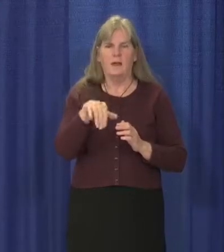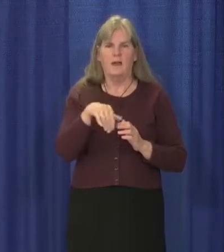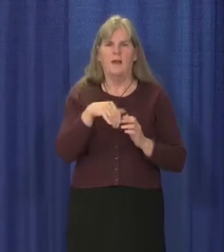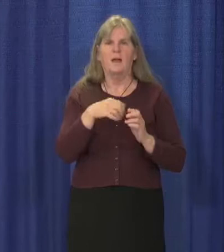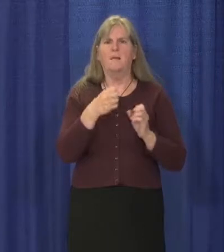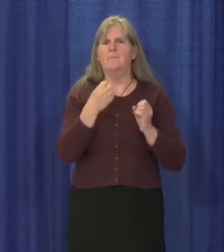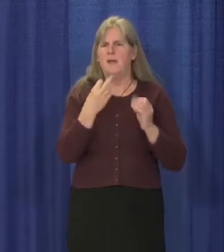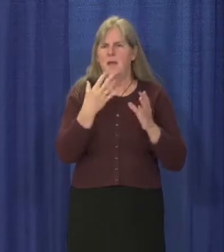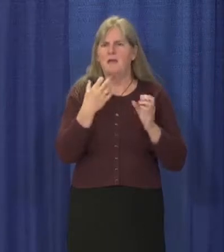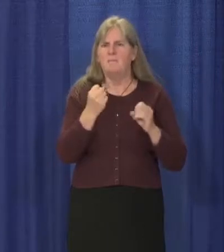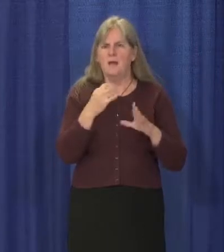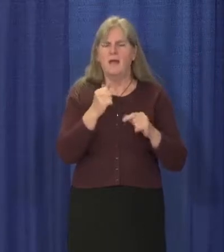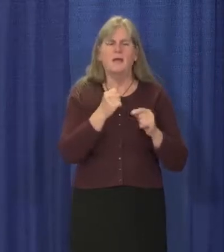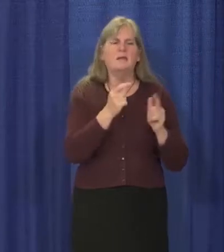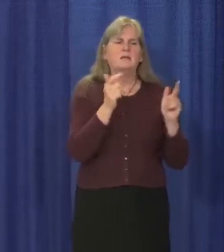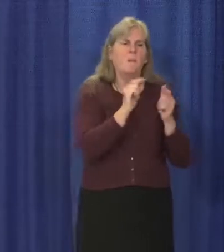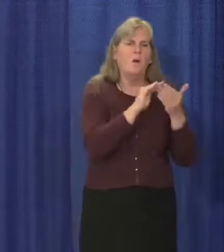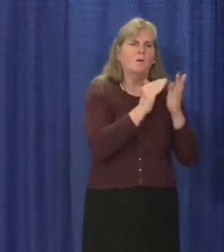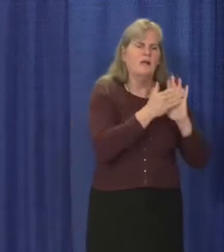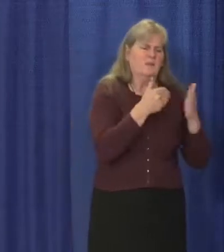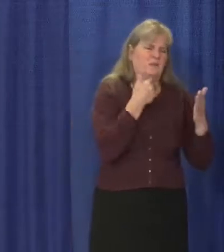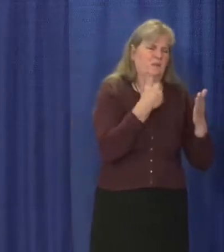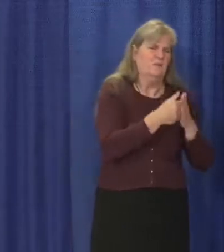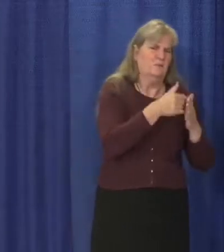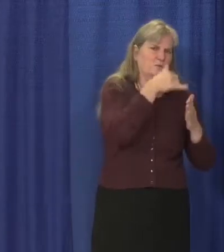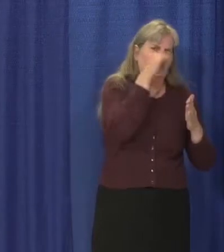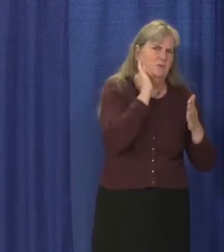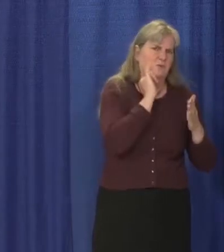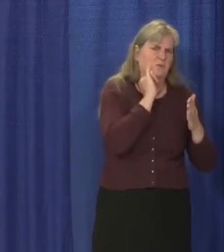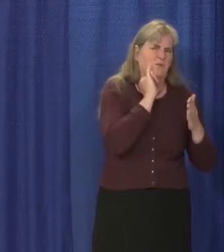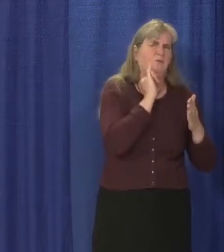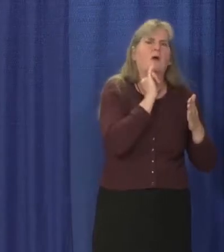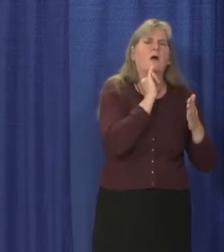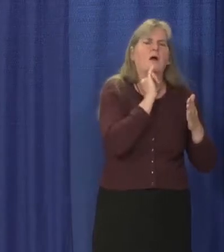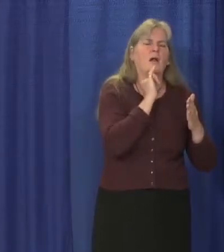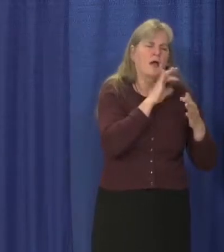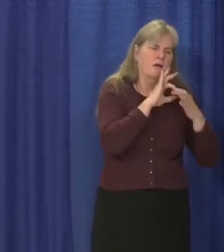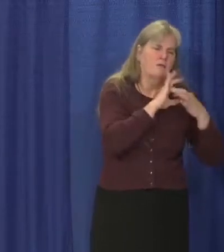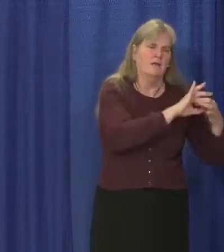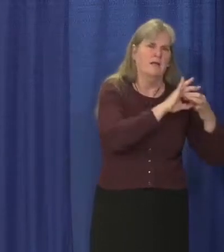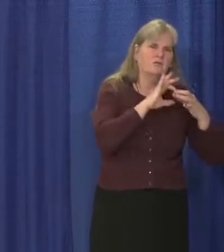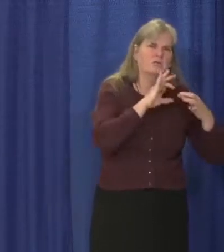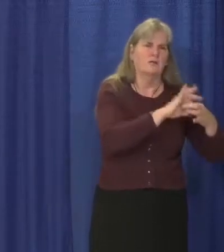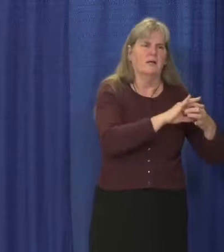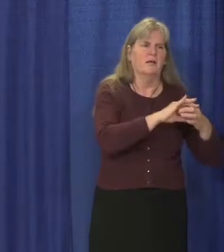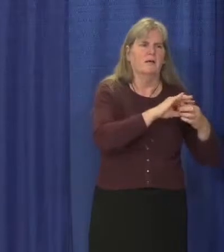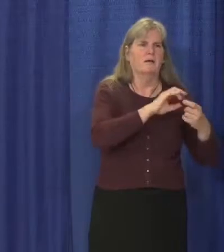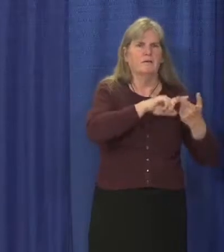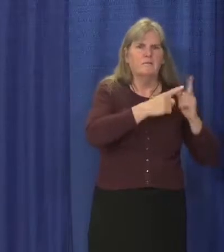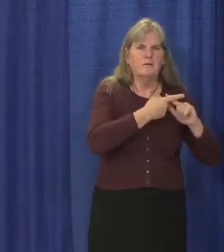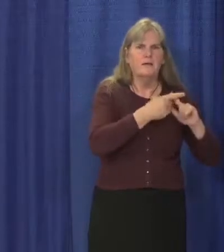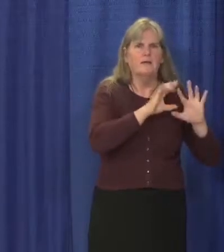family connections. Yukoners have assets and families and friends.